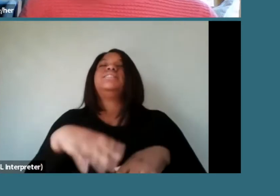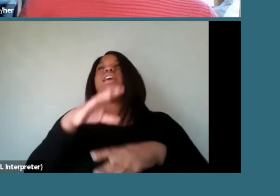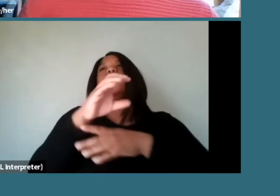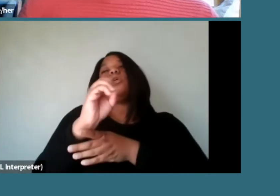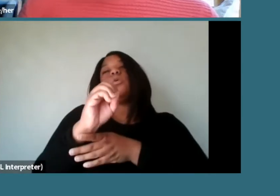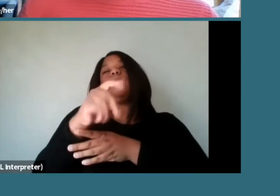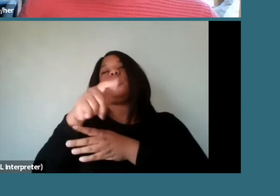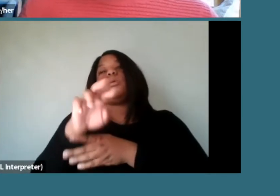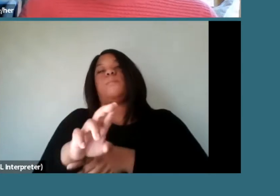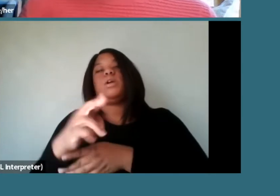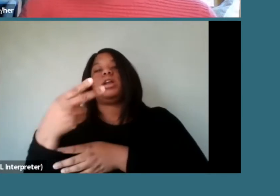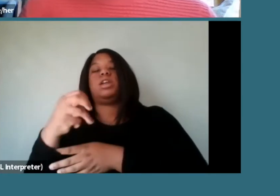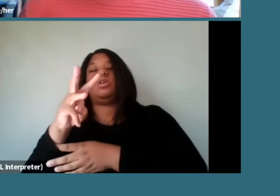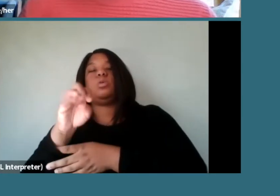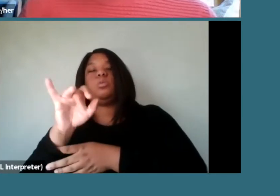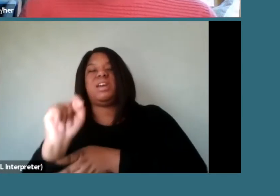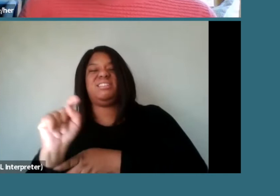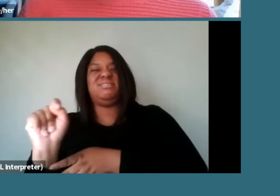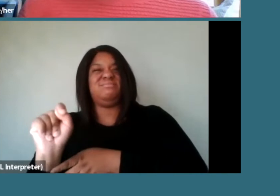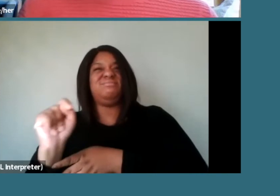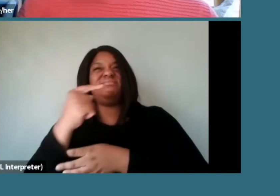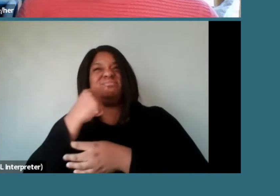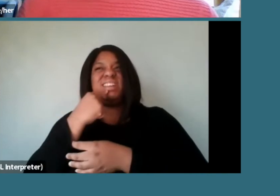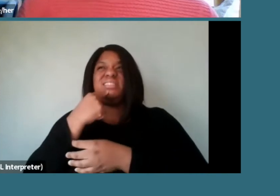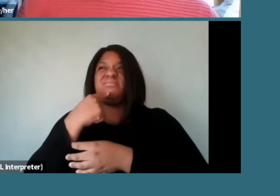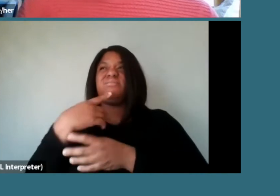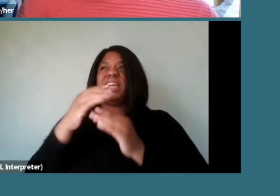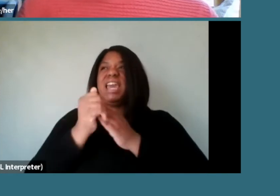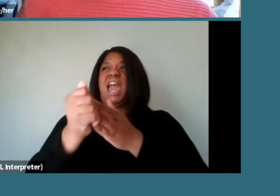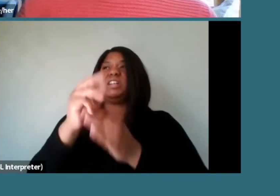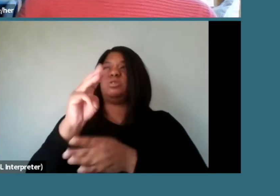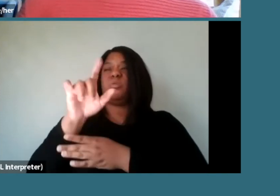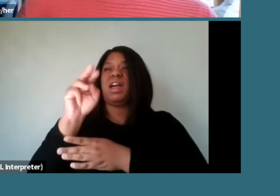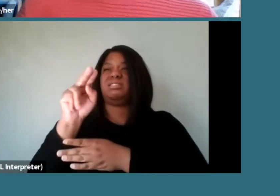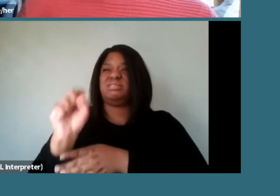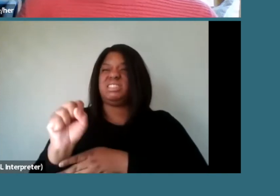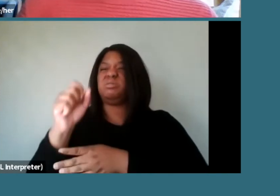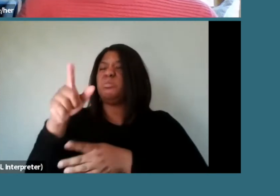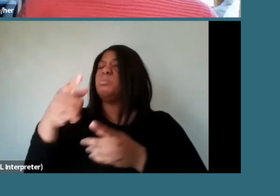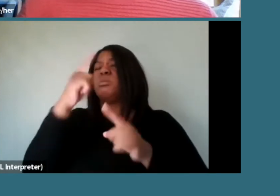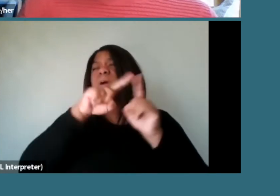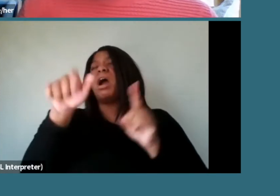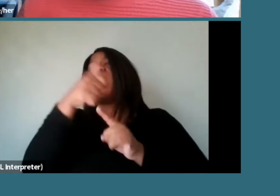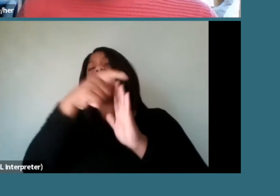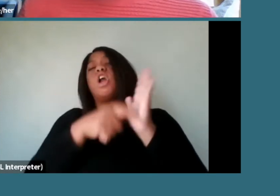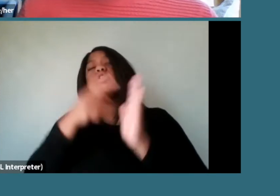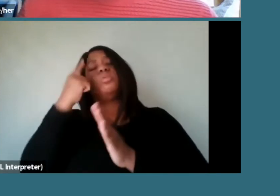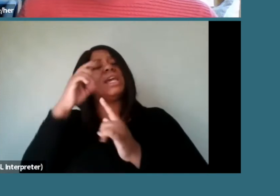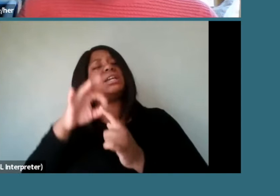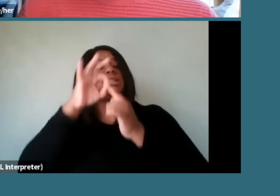which I've seen as well is great, but is there any that you think are exceptional? Yeah, you know what? I would second that.